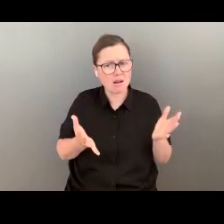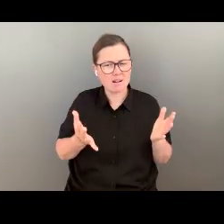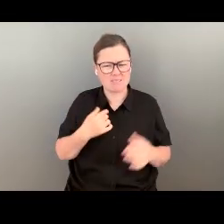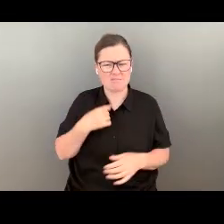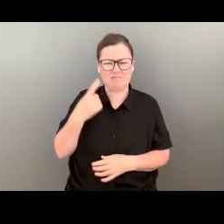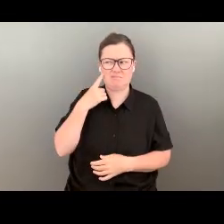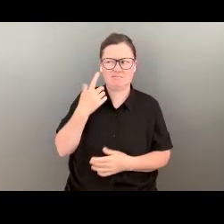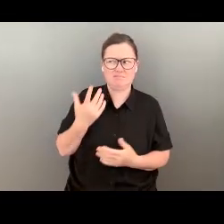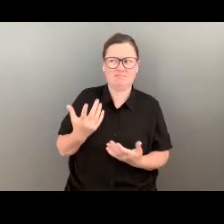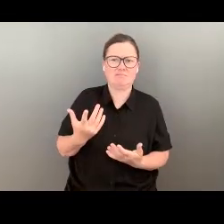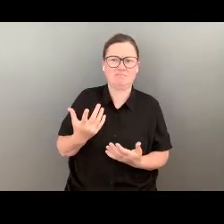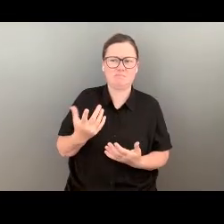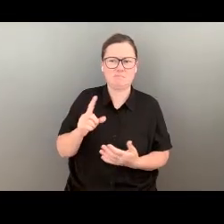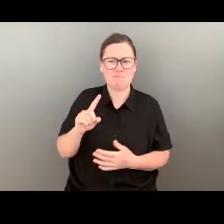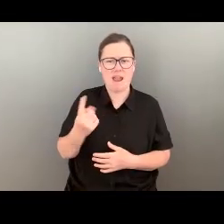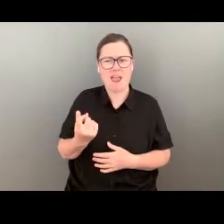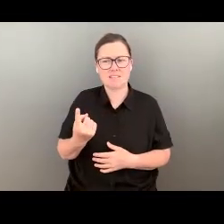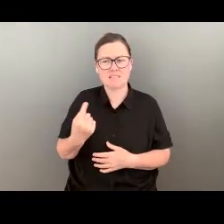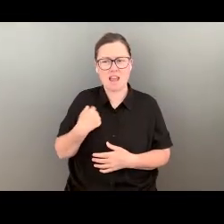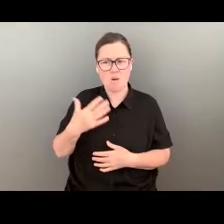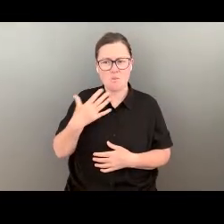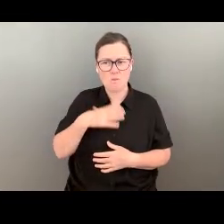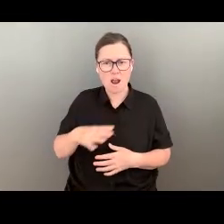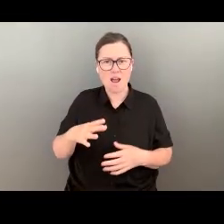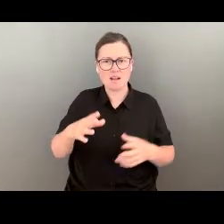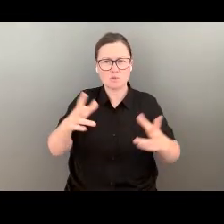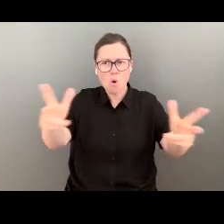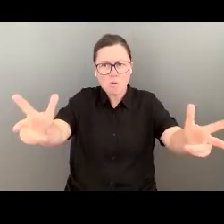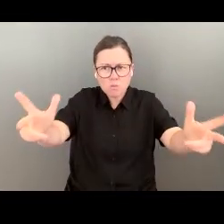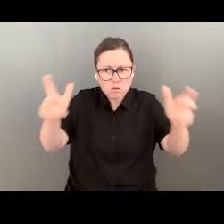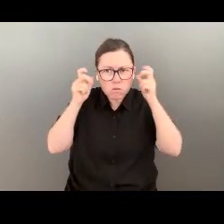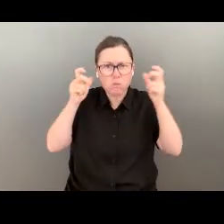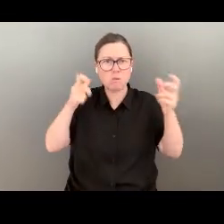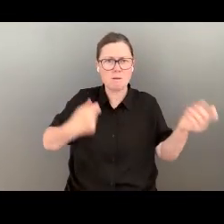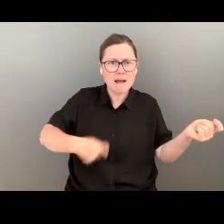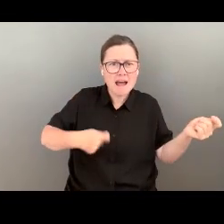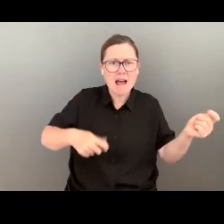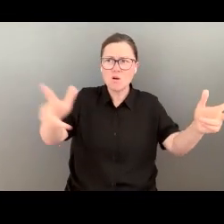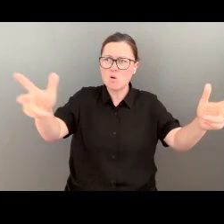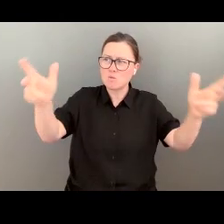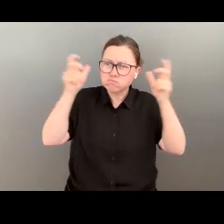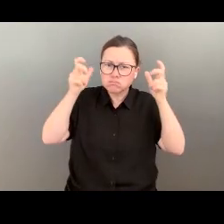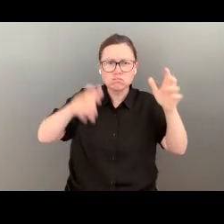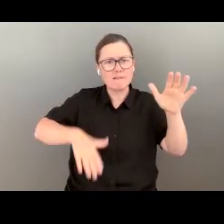from that feeling of being there. I really want to hear, what they're playing and the way they're playing it.